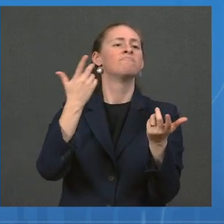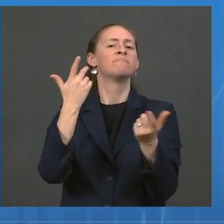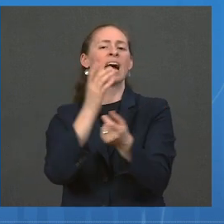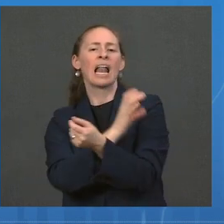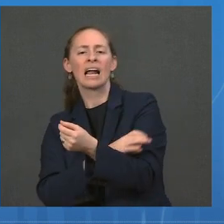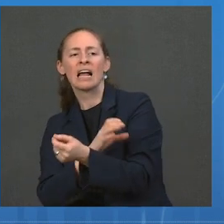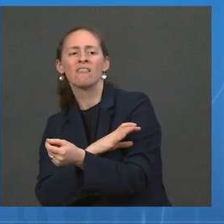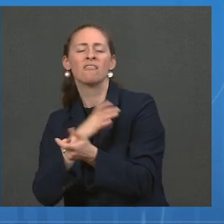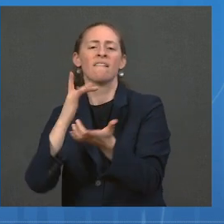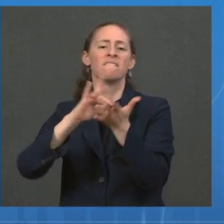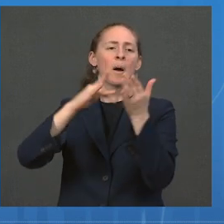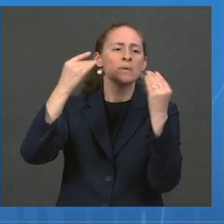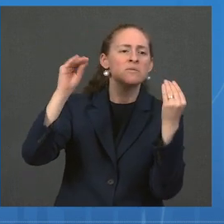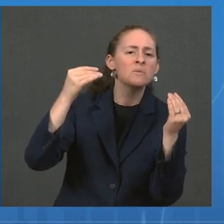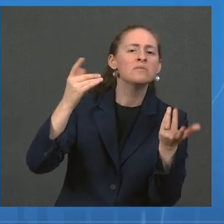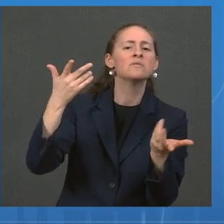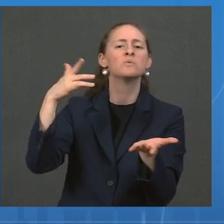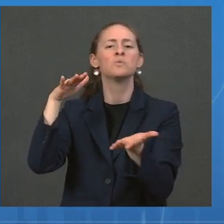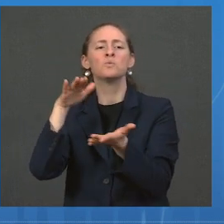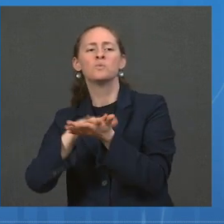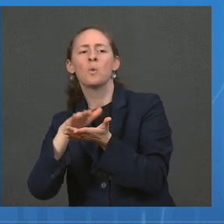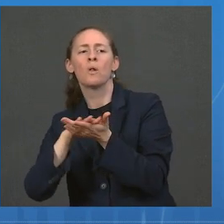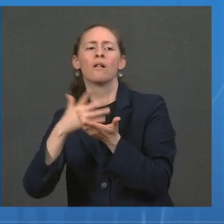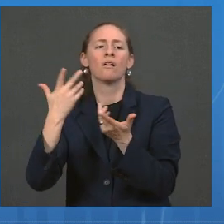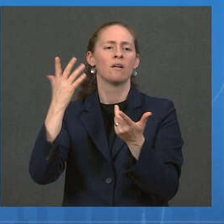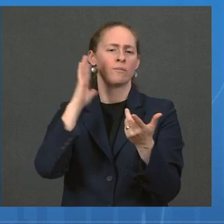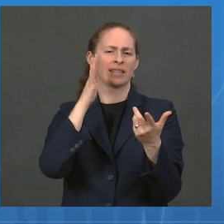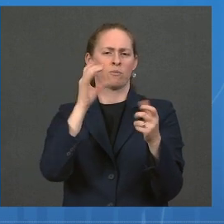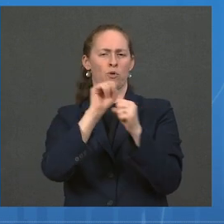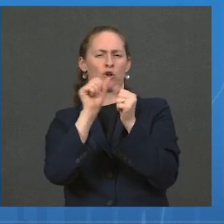with trusted messengers for parents and kids to answer their questions.